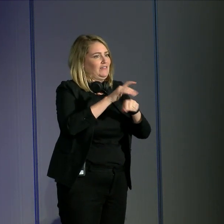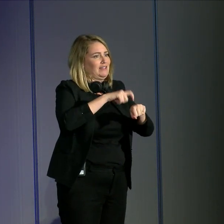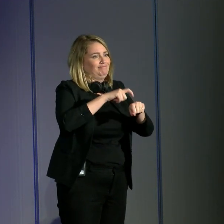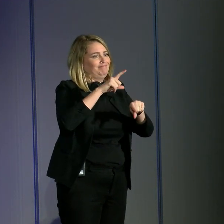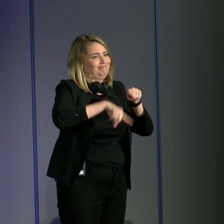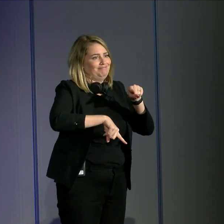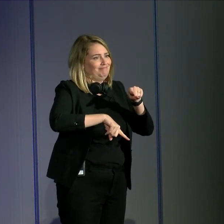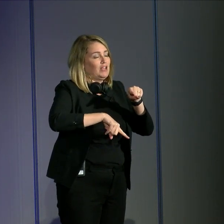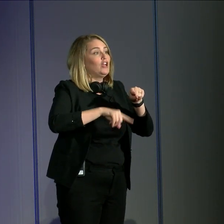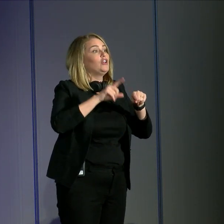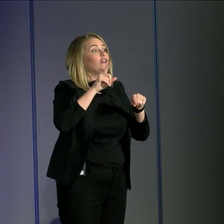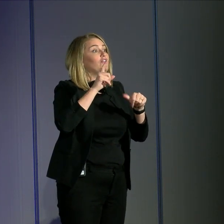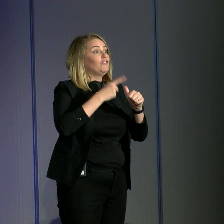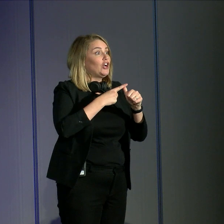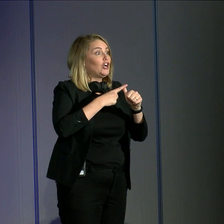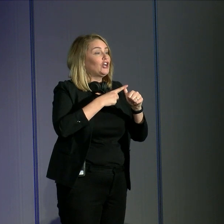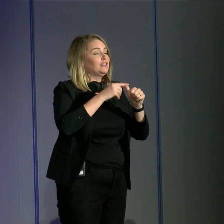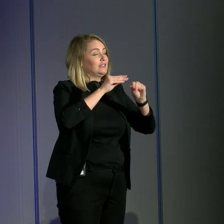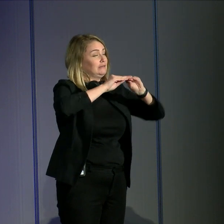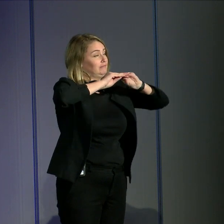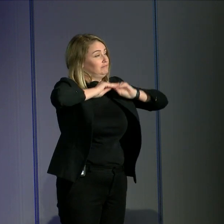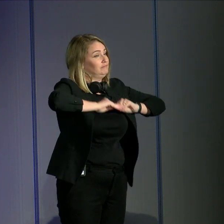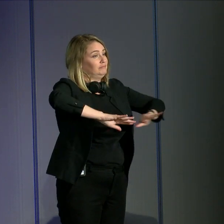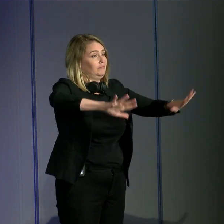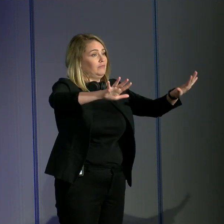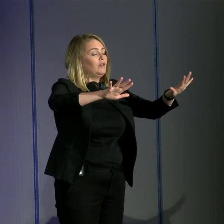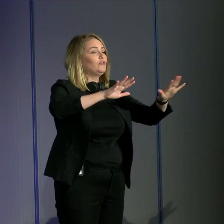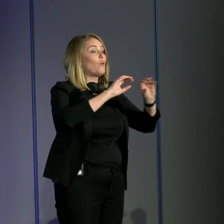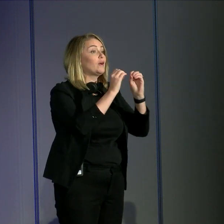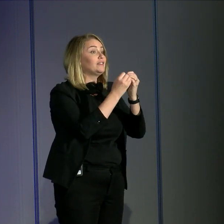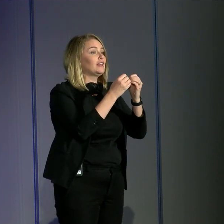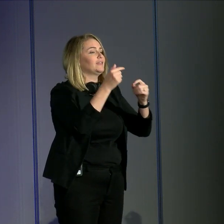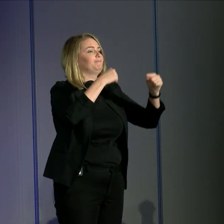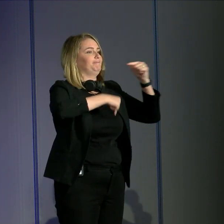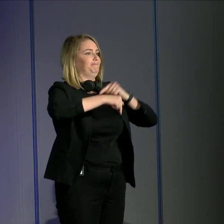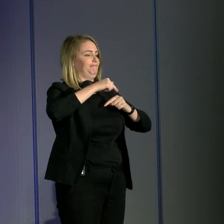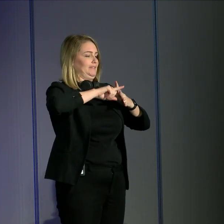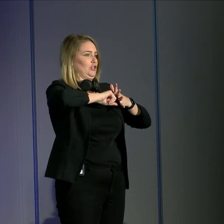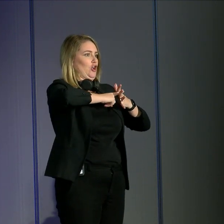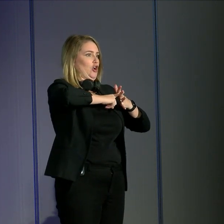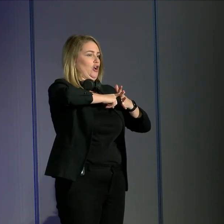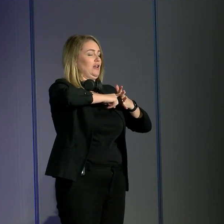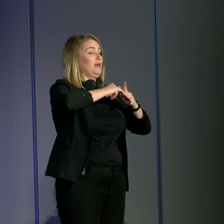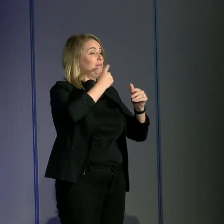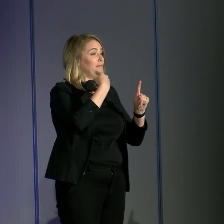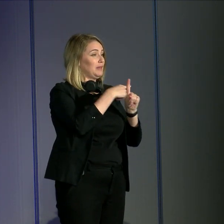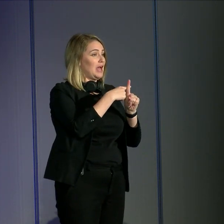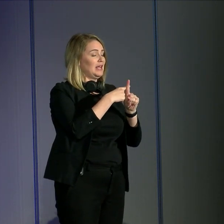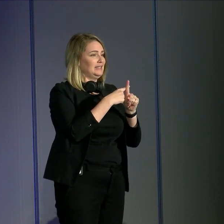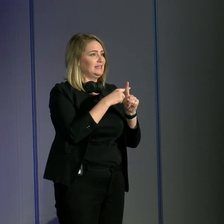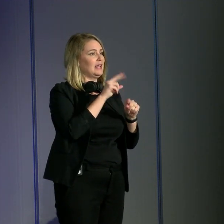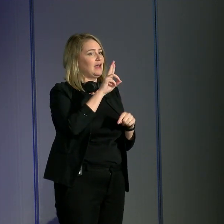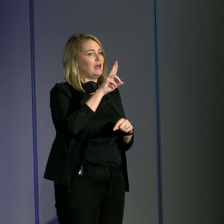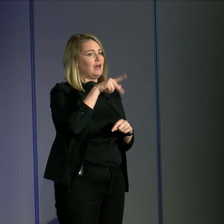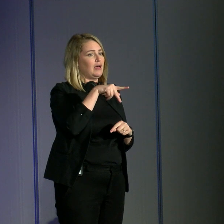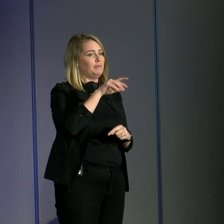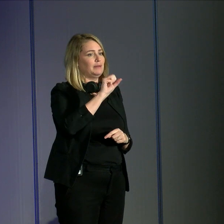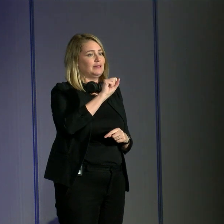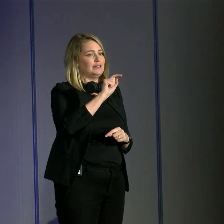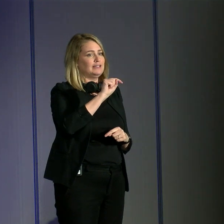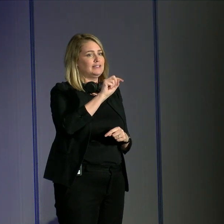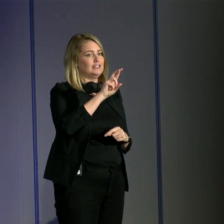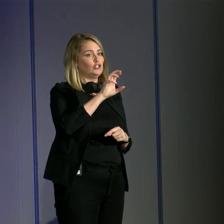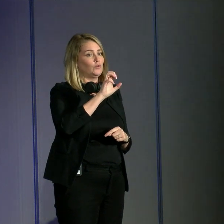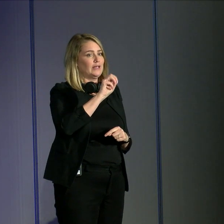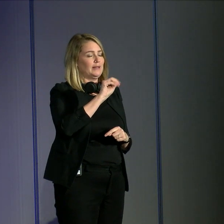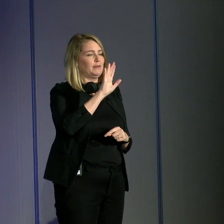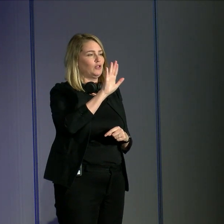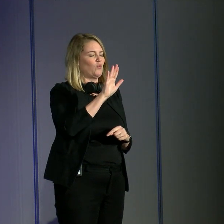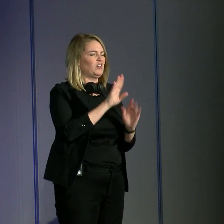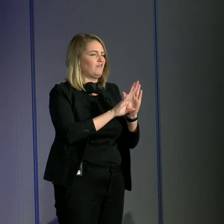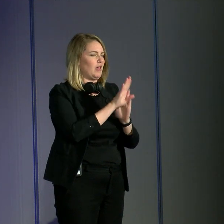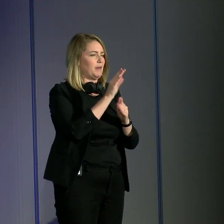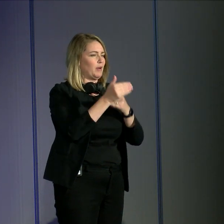Must go out the organization and it must also go upstream in your development process.